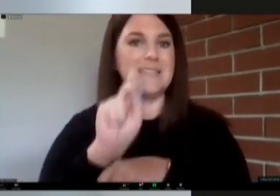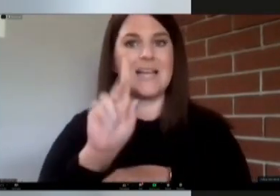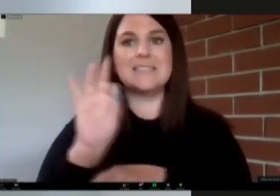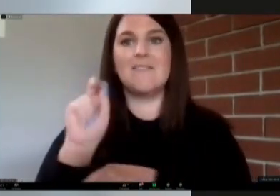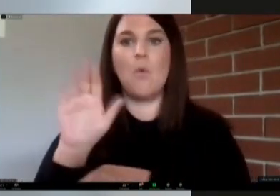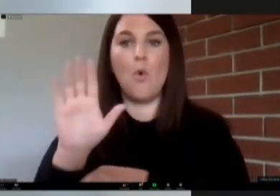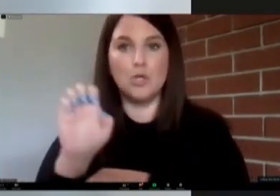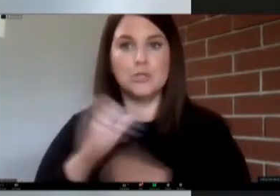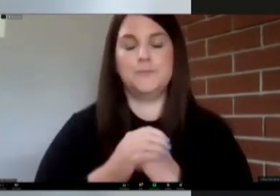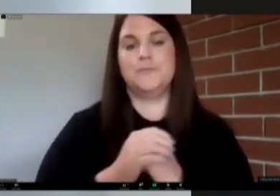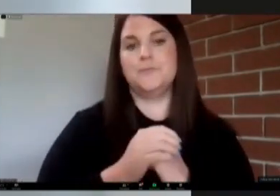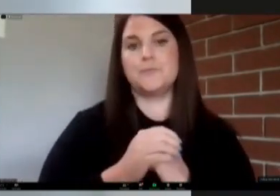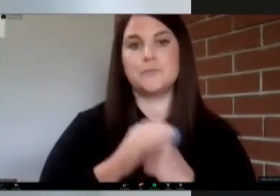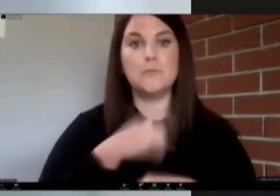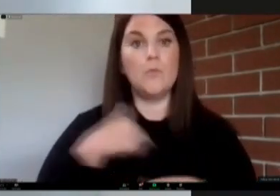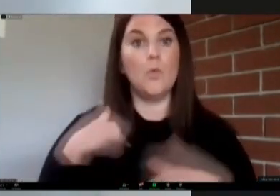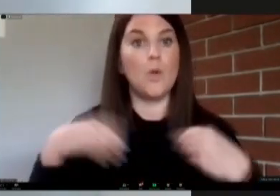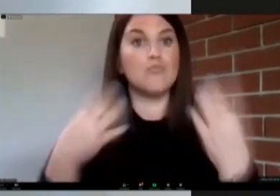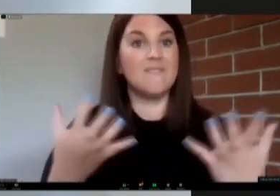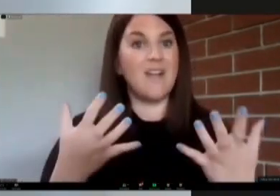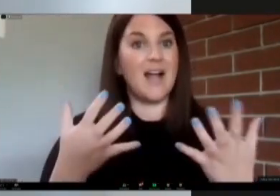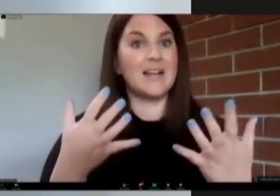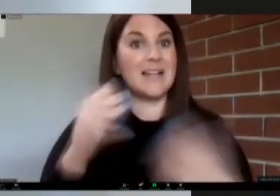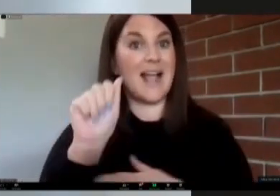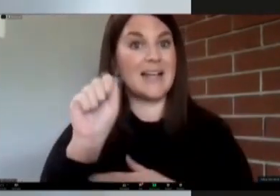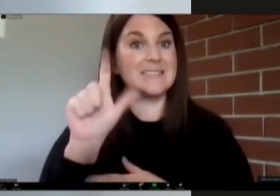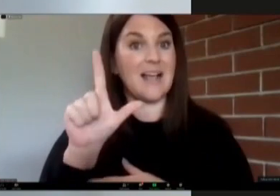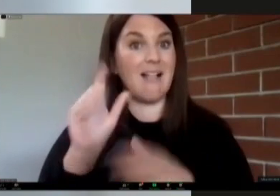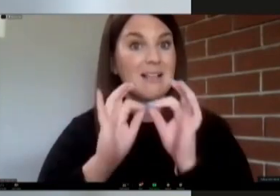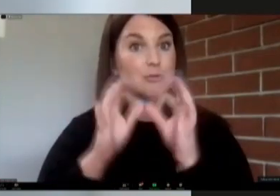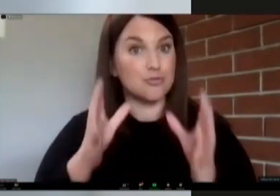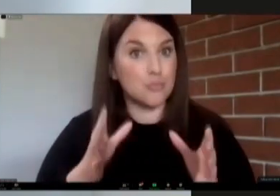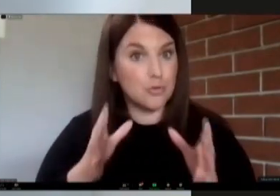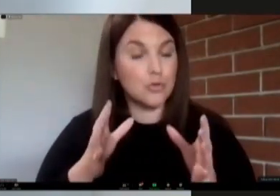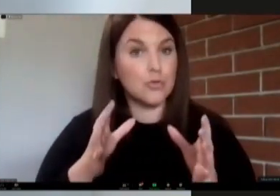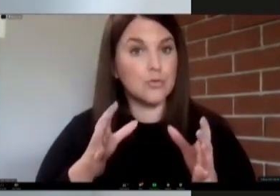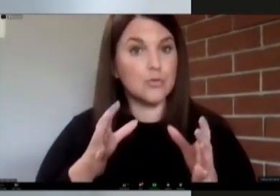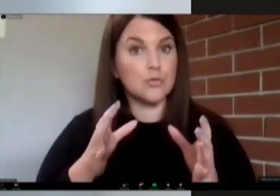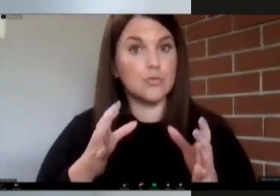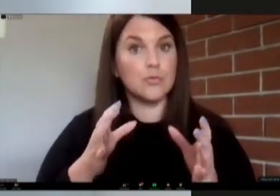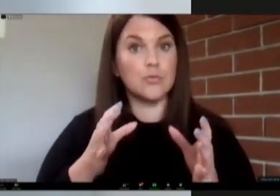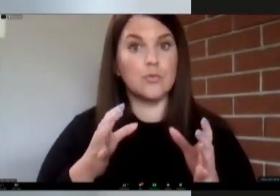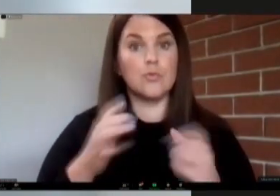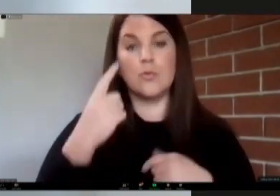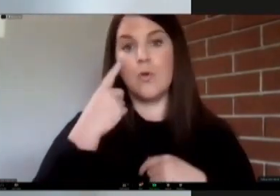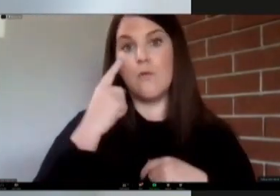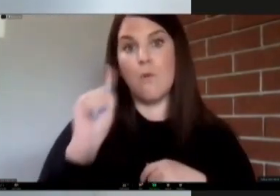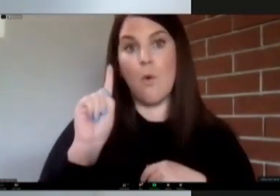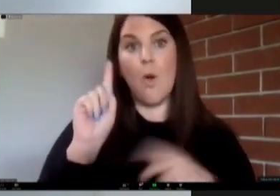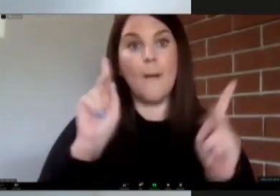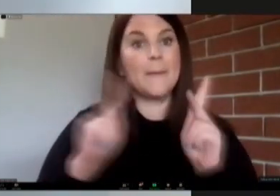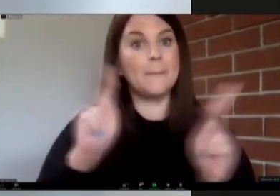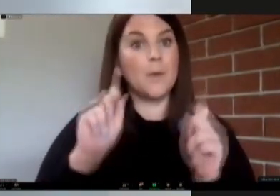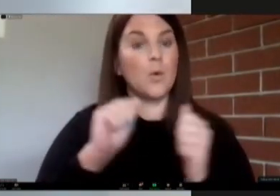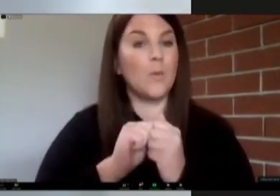We are providing American sign language interpretation for this with hearing impairment.